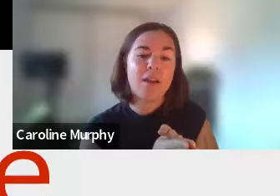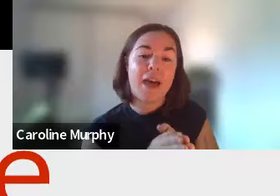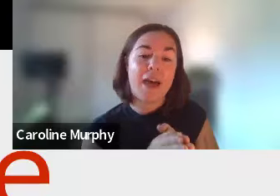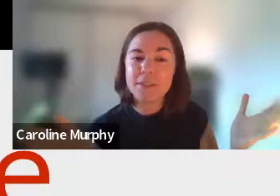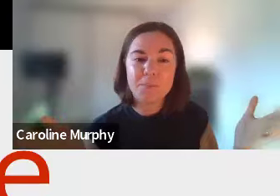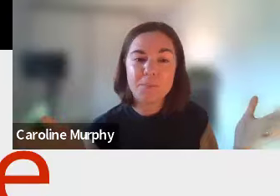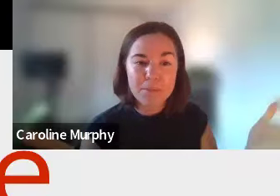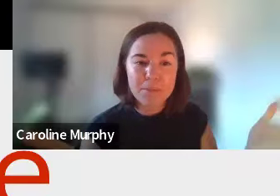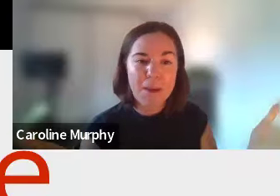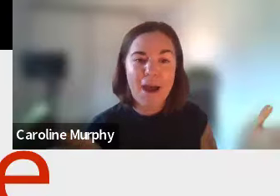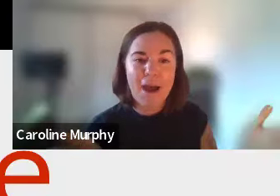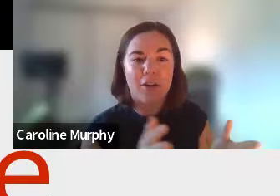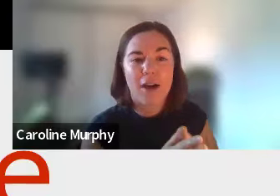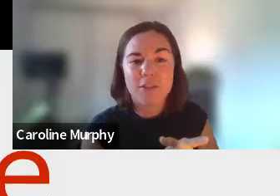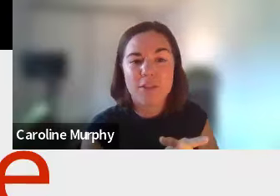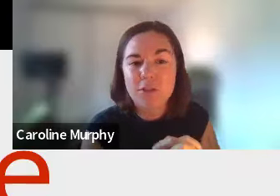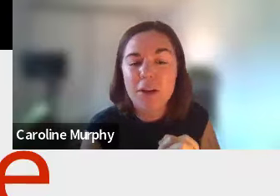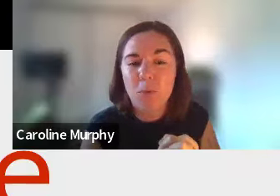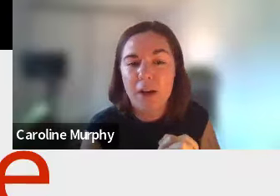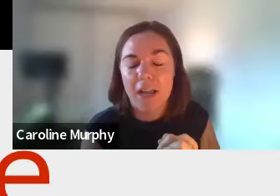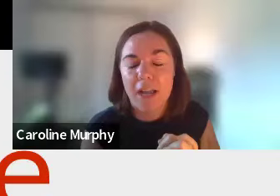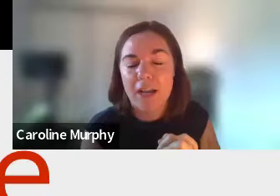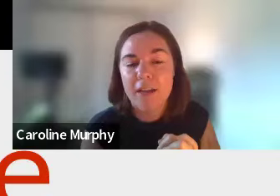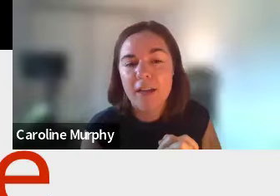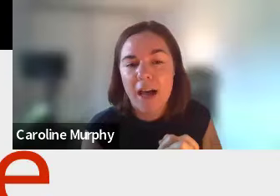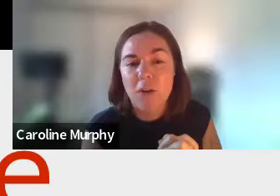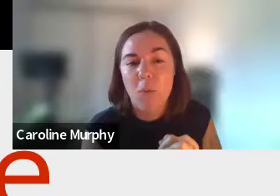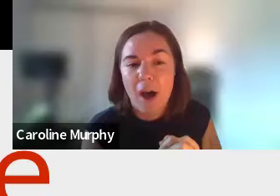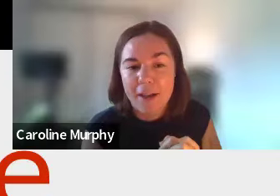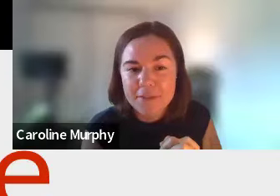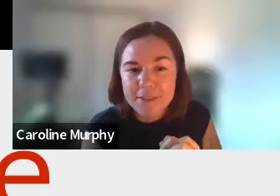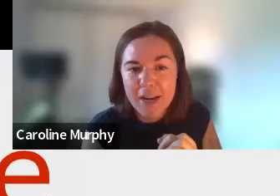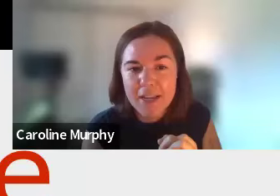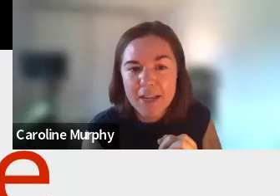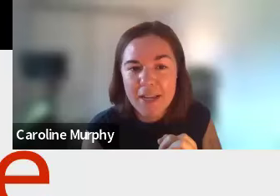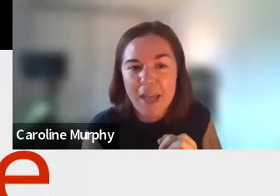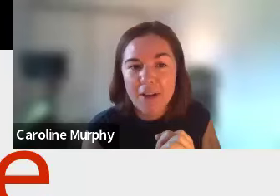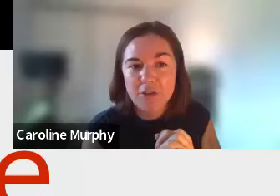that was applicable to my background. So I started working at the wildlife society, a professional